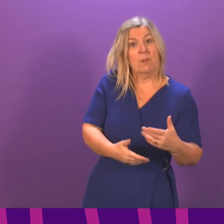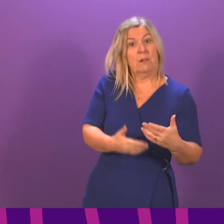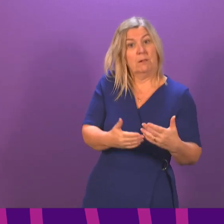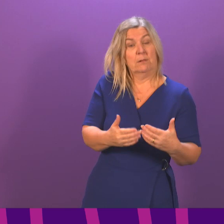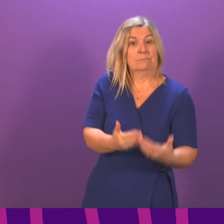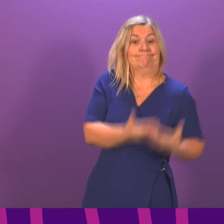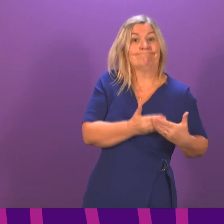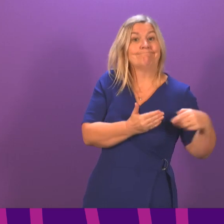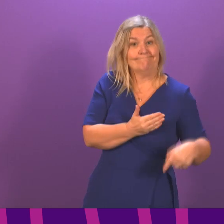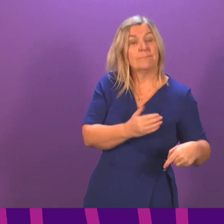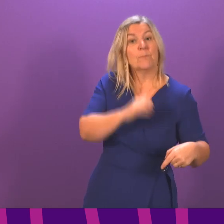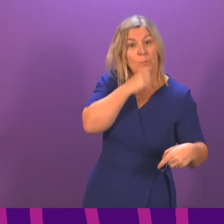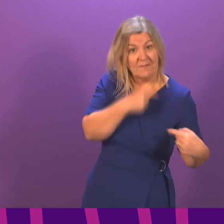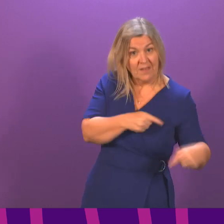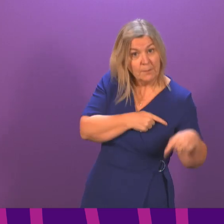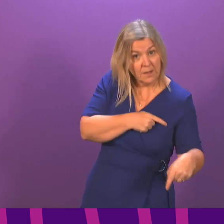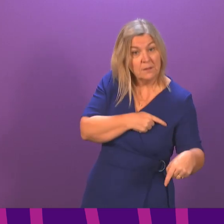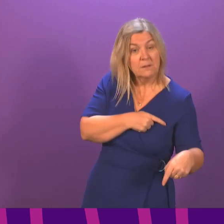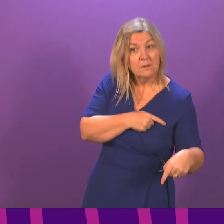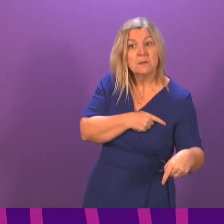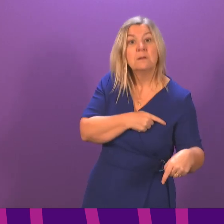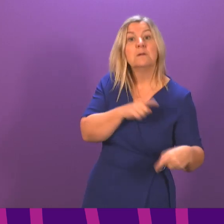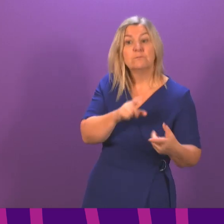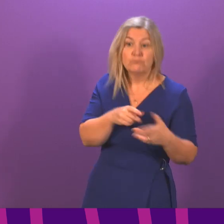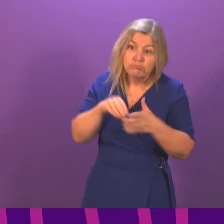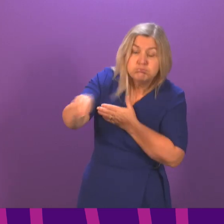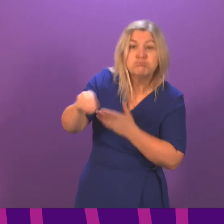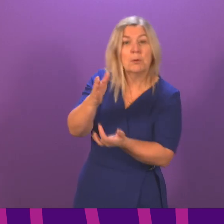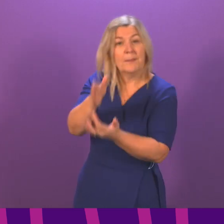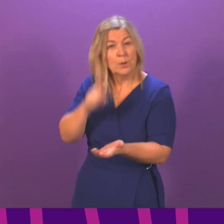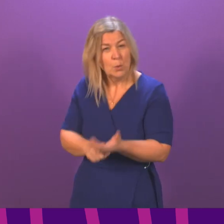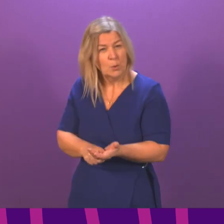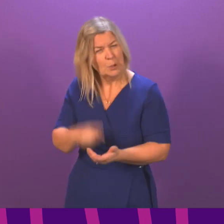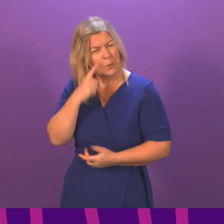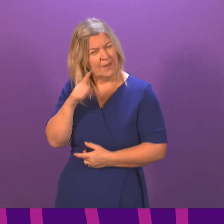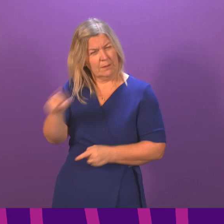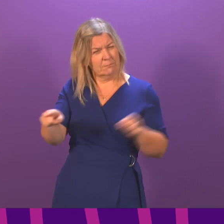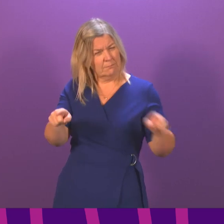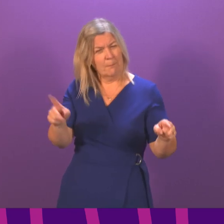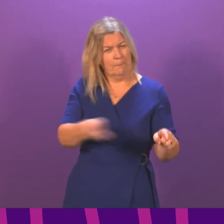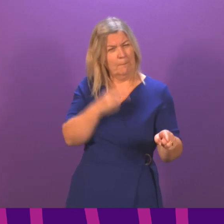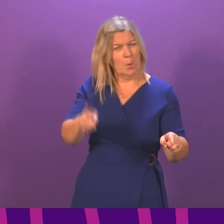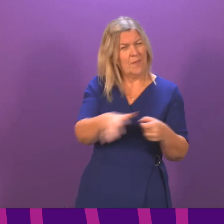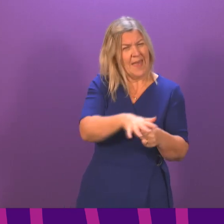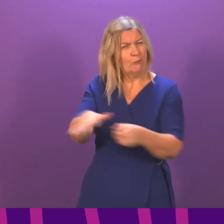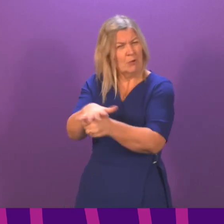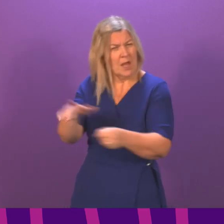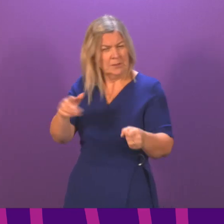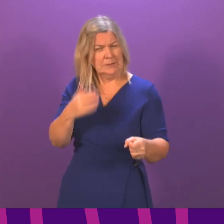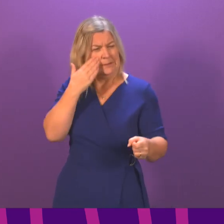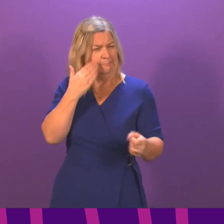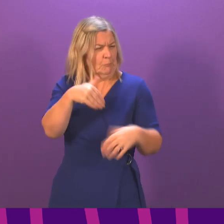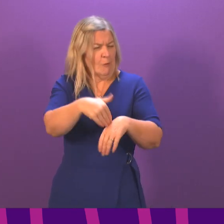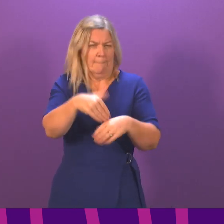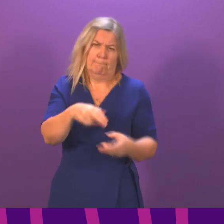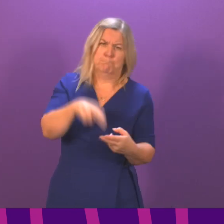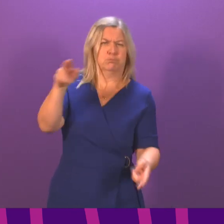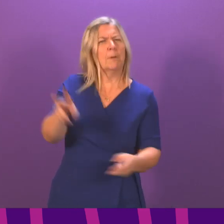to rise? Can she explain why there are still significant increases in crime in areas including